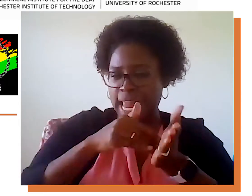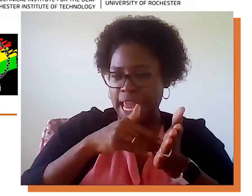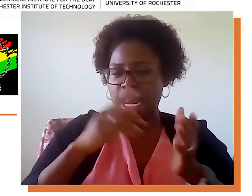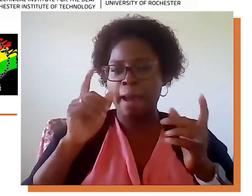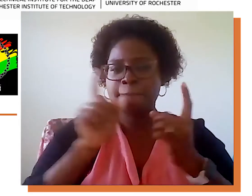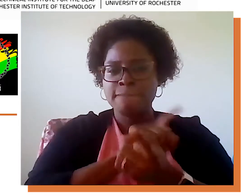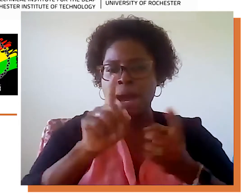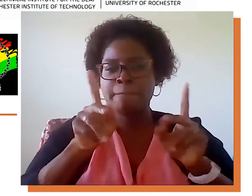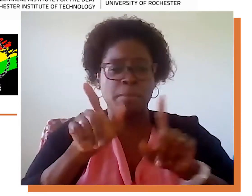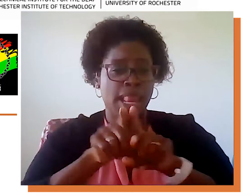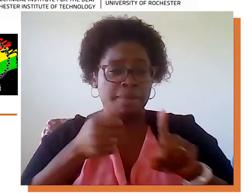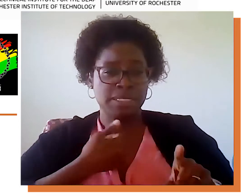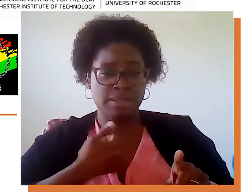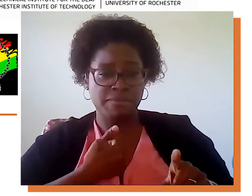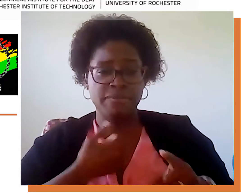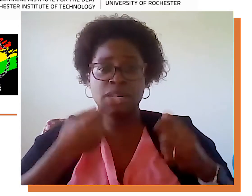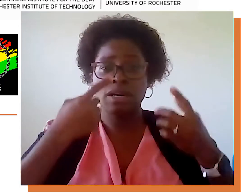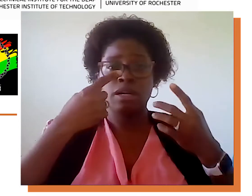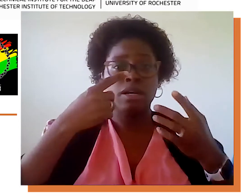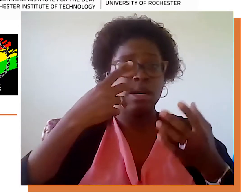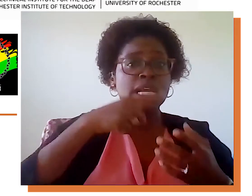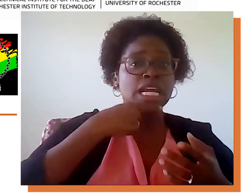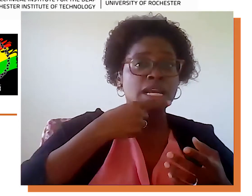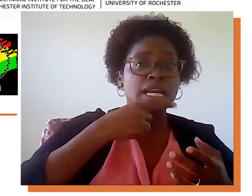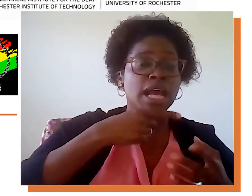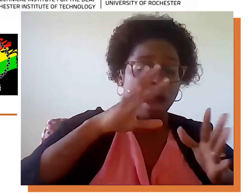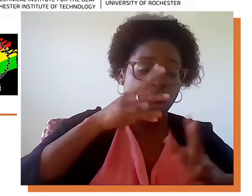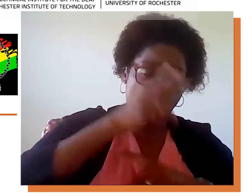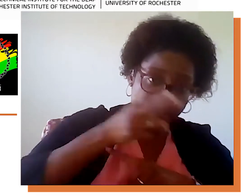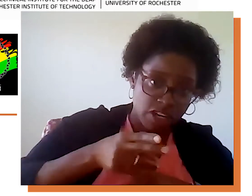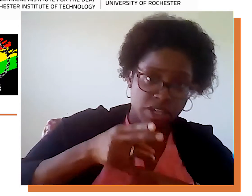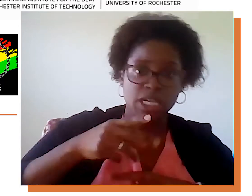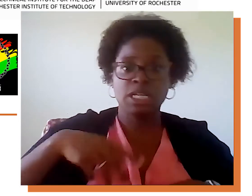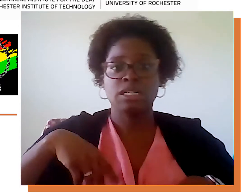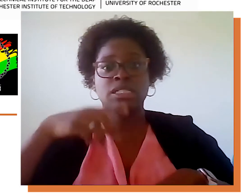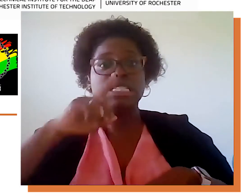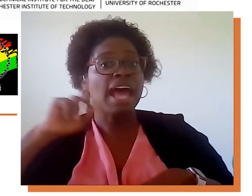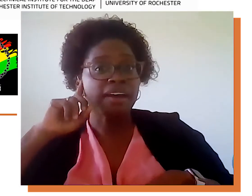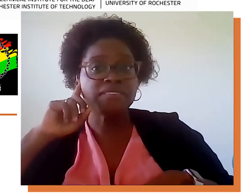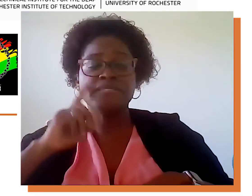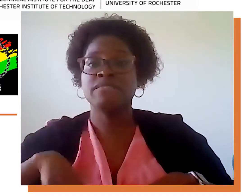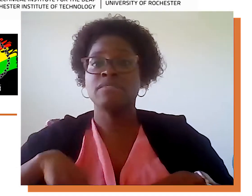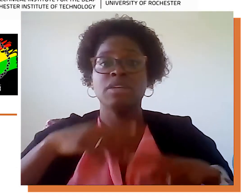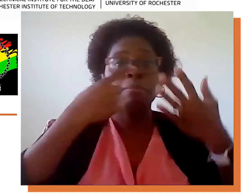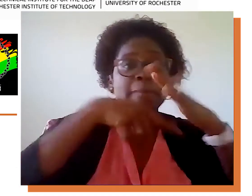One of them was important to me--Ebony Club. There were hard-of-hearing students,